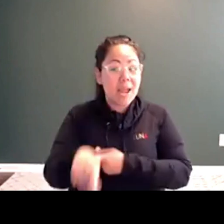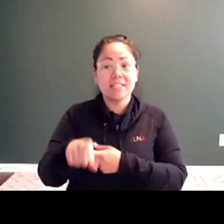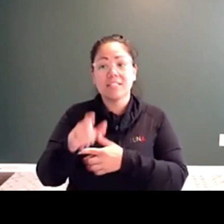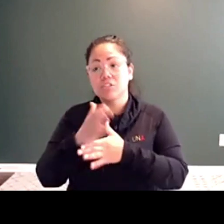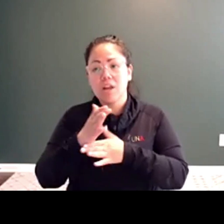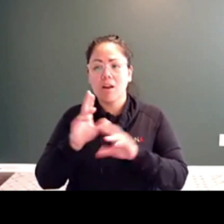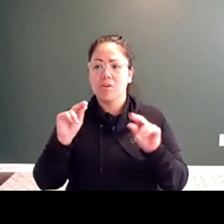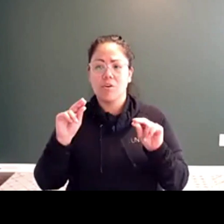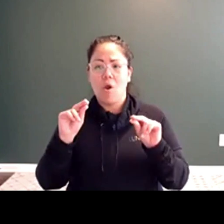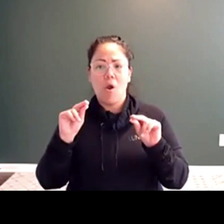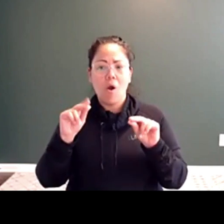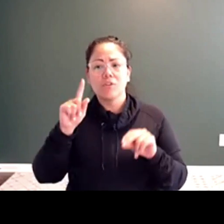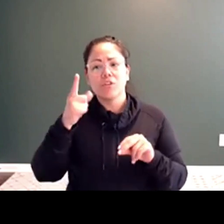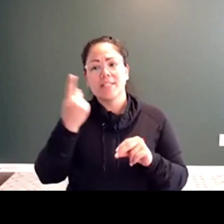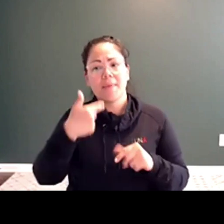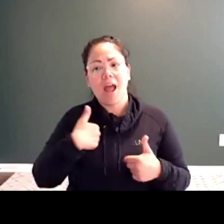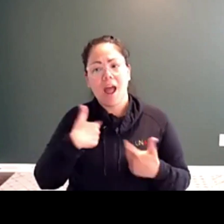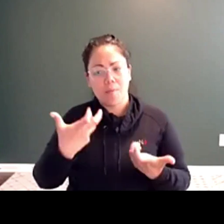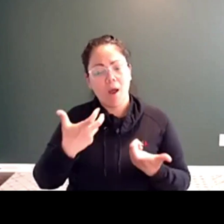It's just something that we like to encourage and do.